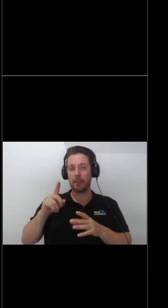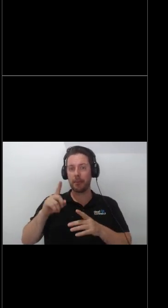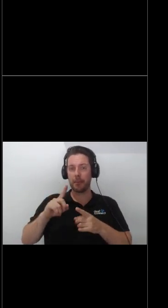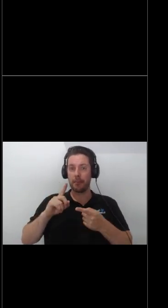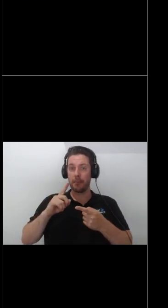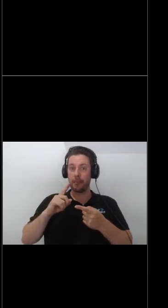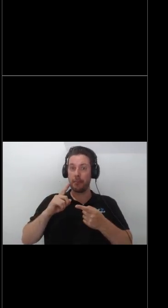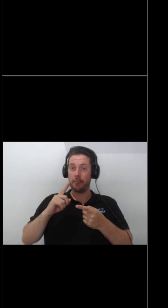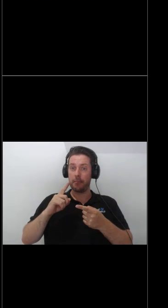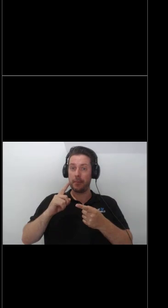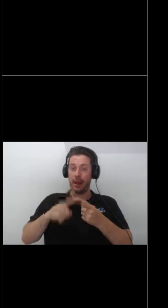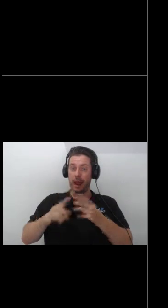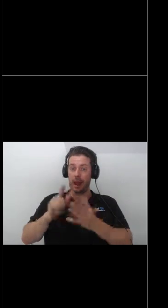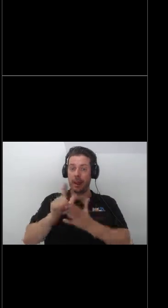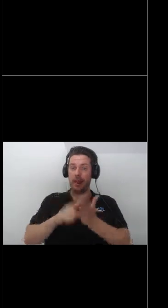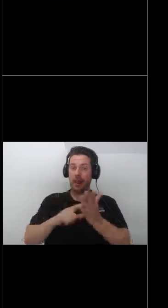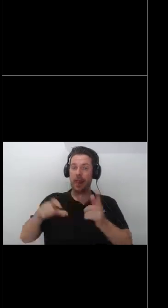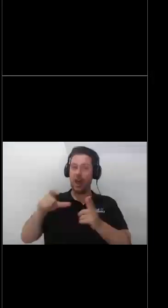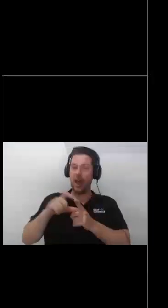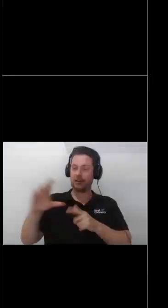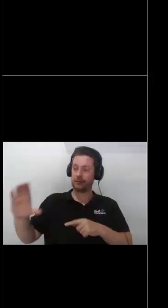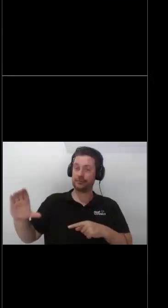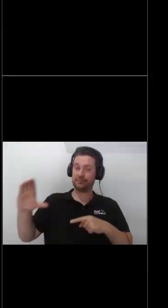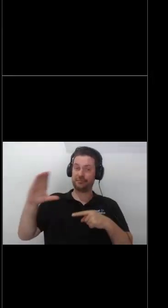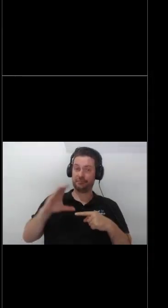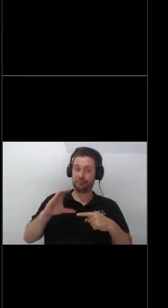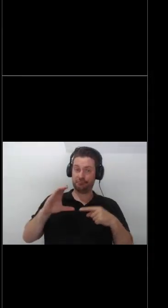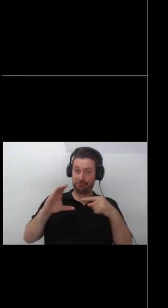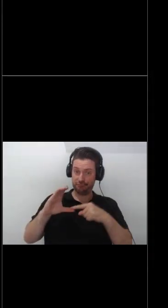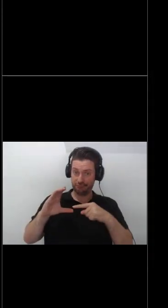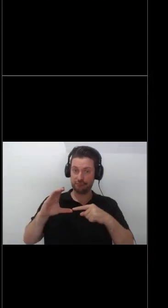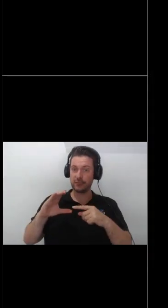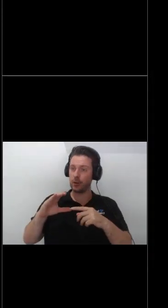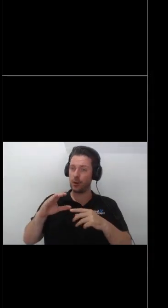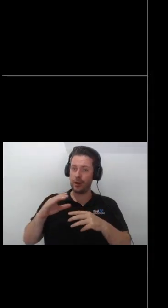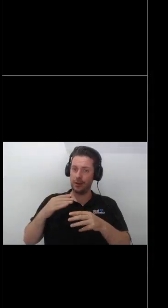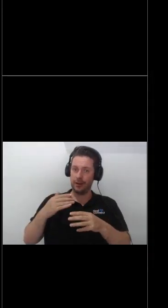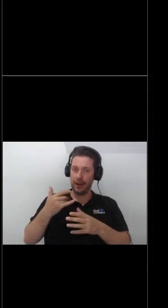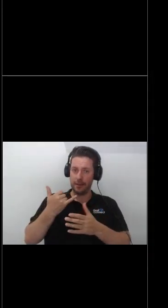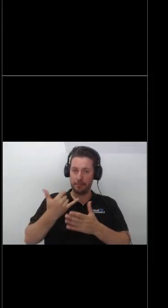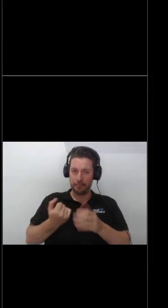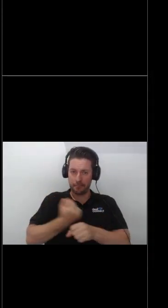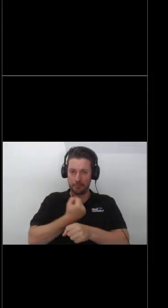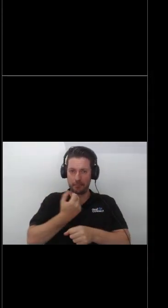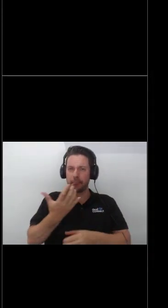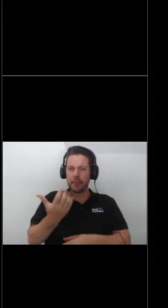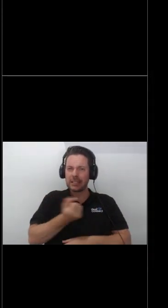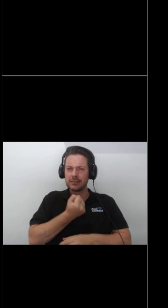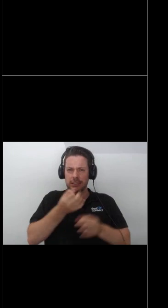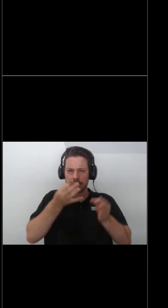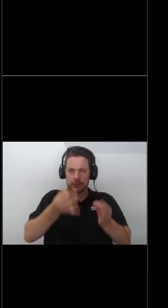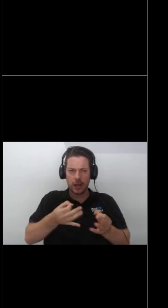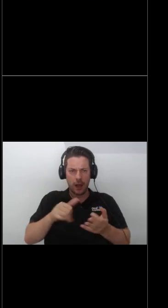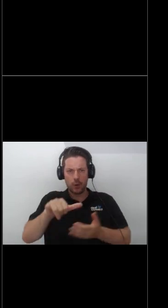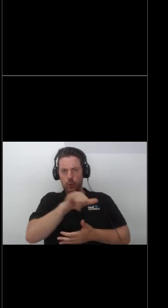which basically means that it's appropriate to spend public funds on the appeal.